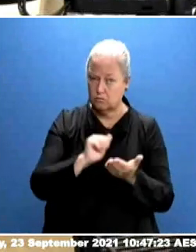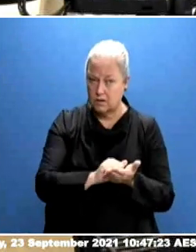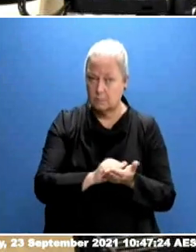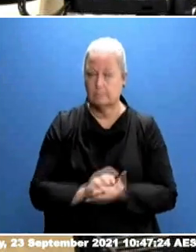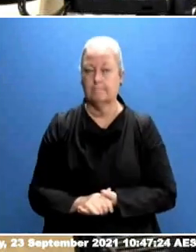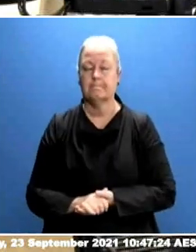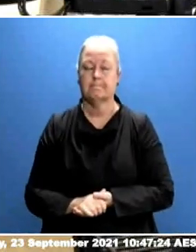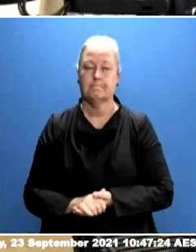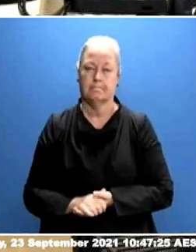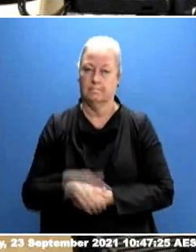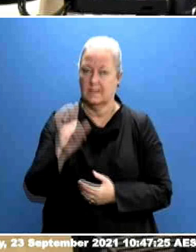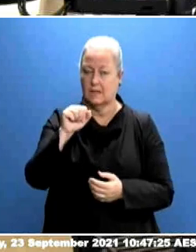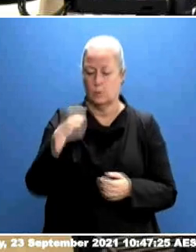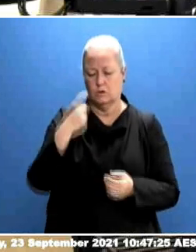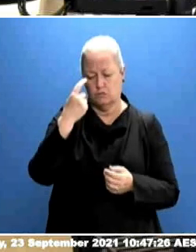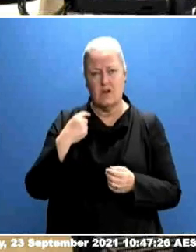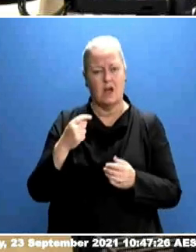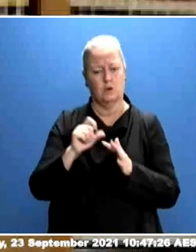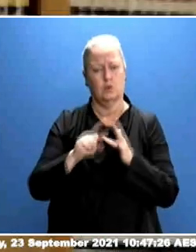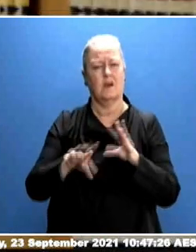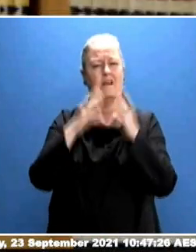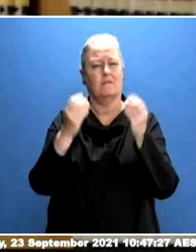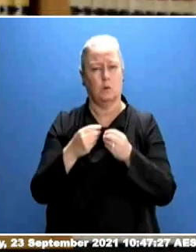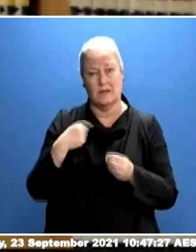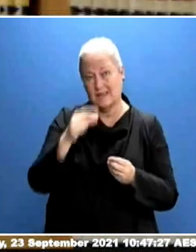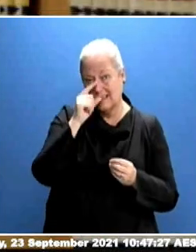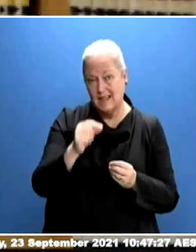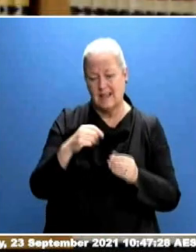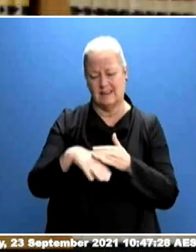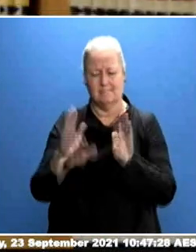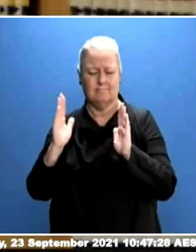We do as much as we can within our timeframe, but in the discharge summary that's provided to a District